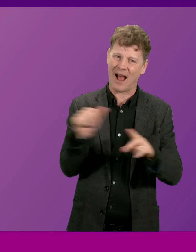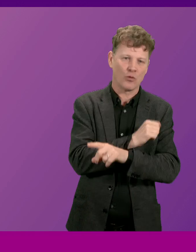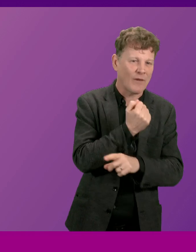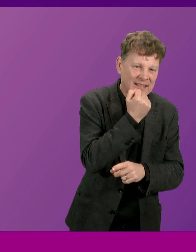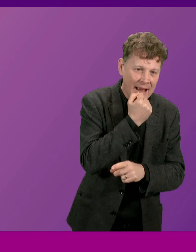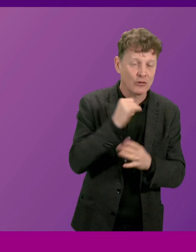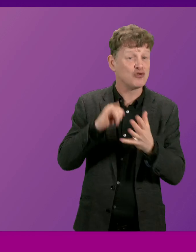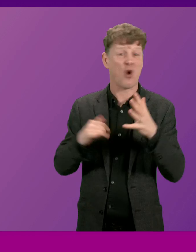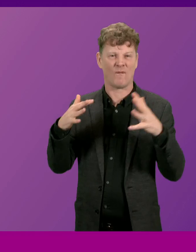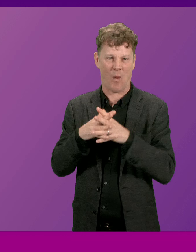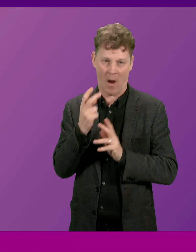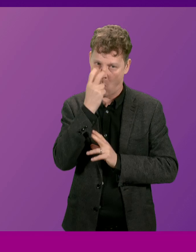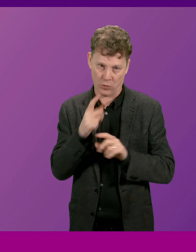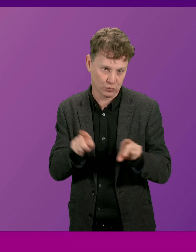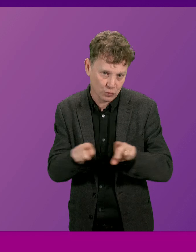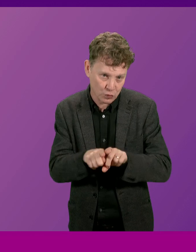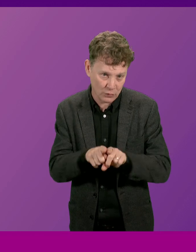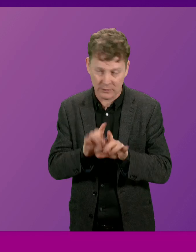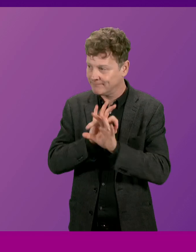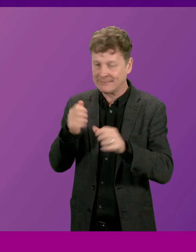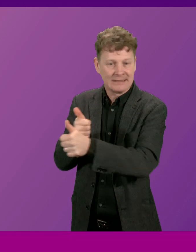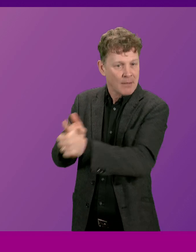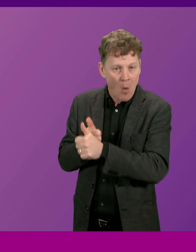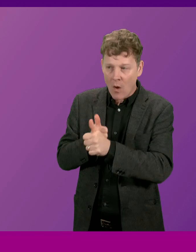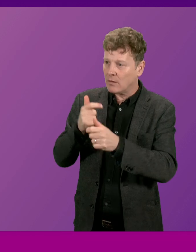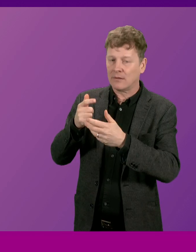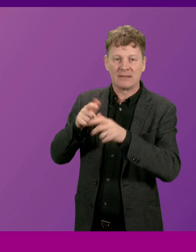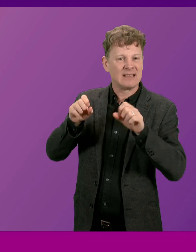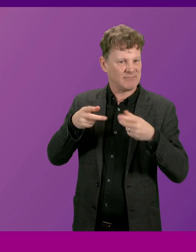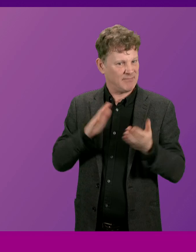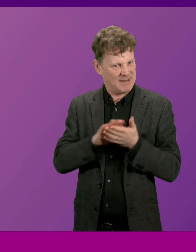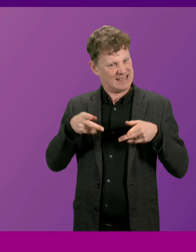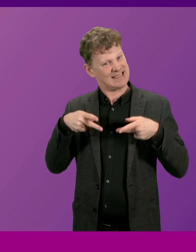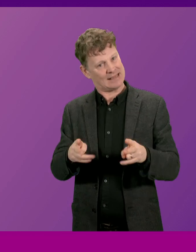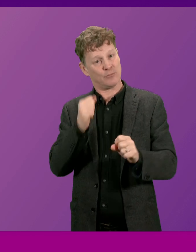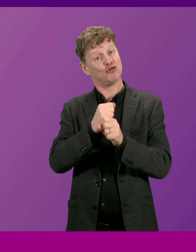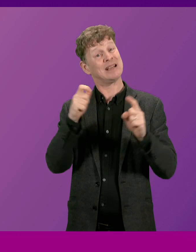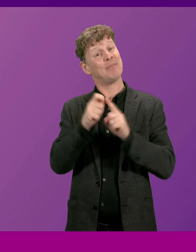from software companies. Our systems in our Scottish GP surgeries were often designed for